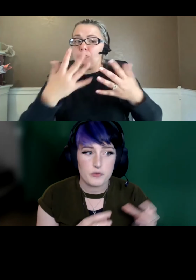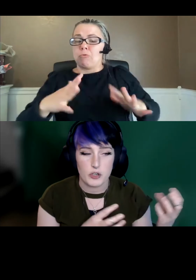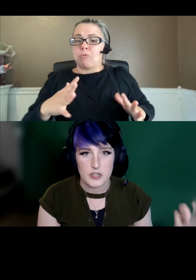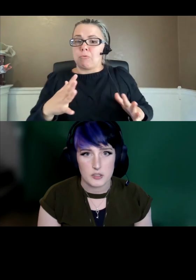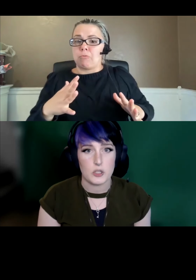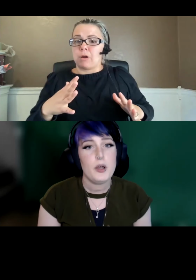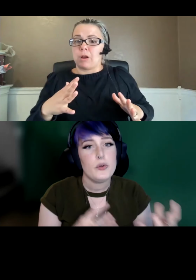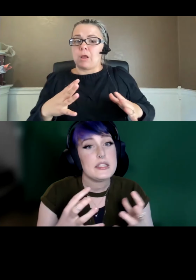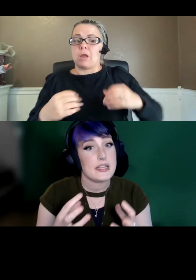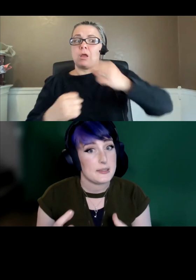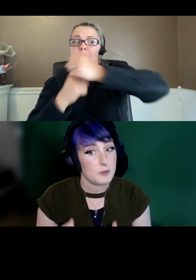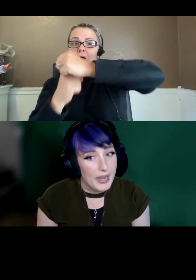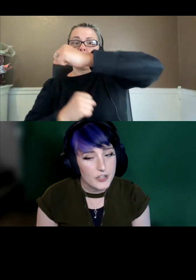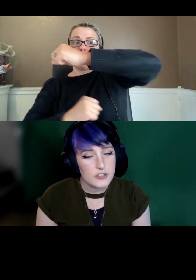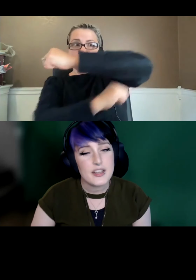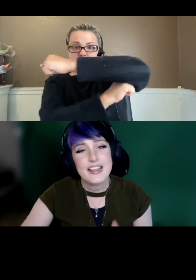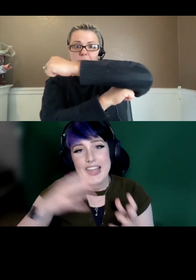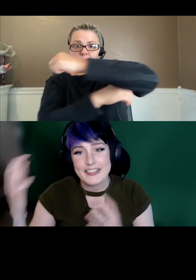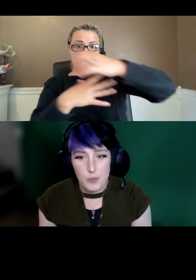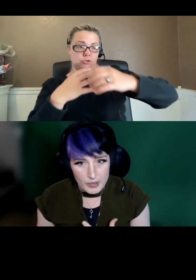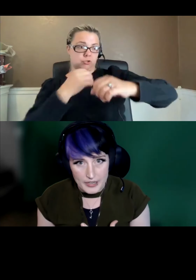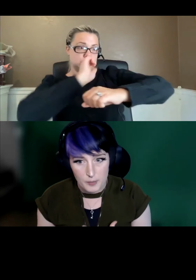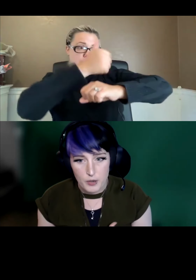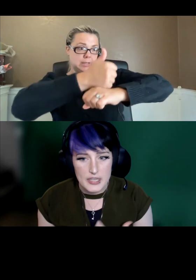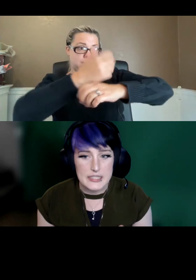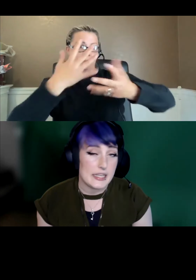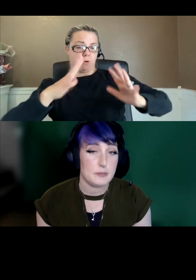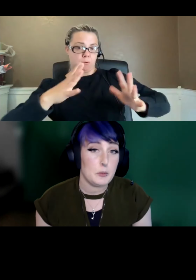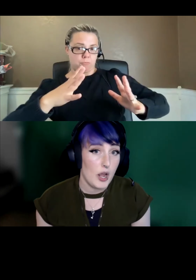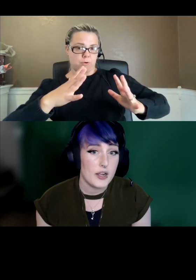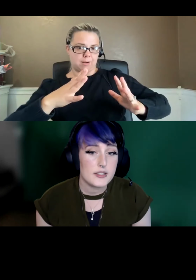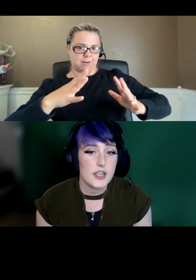for accessible components, accessible patterns, and that we end up with is accessible products.